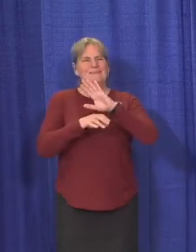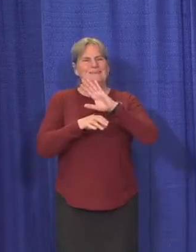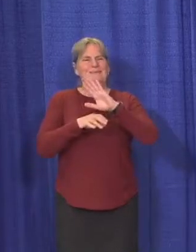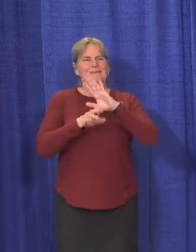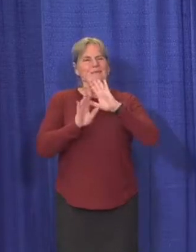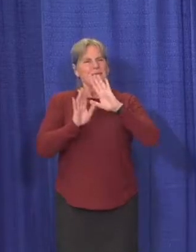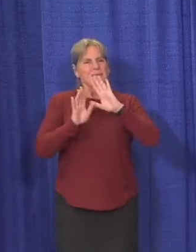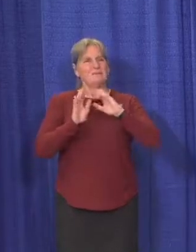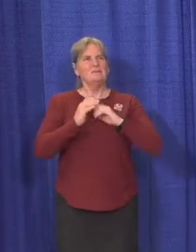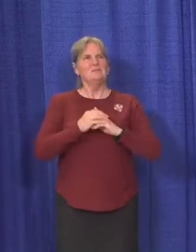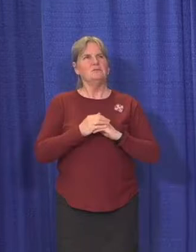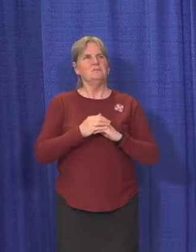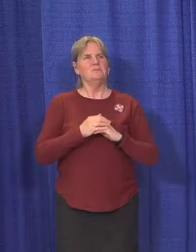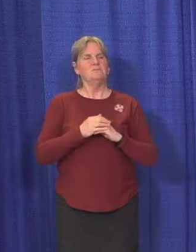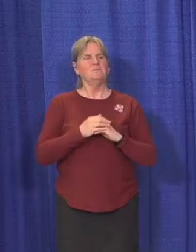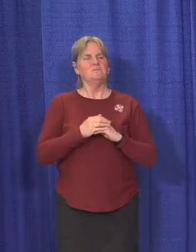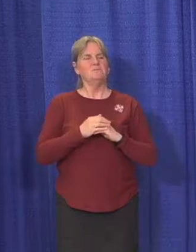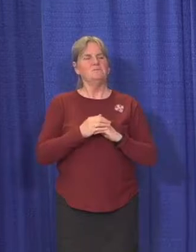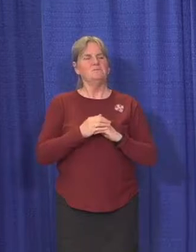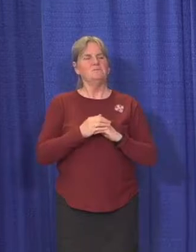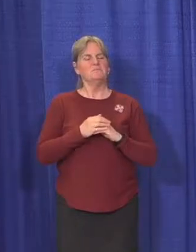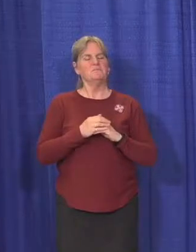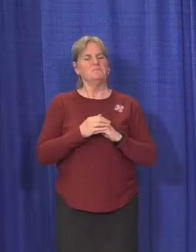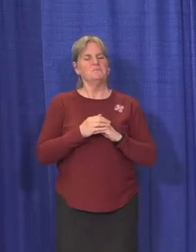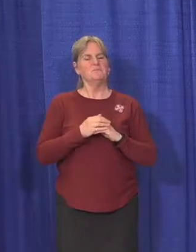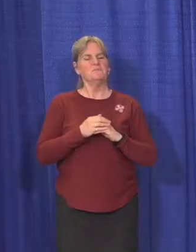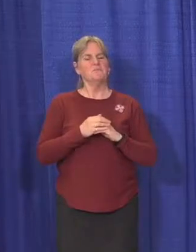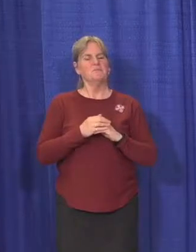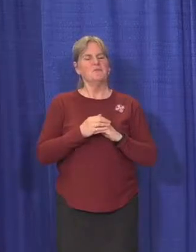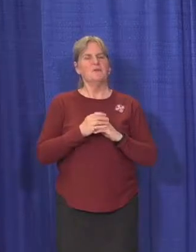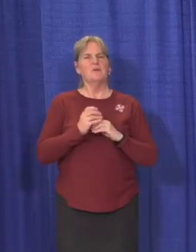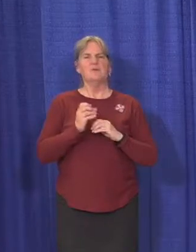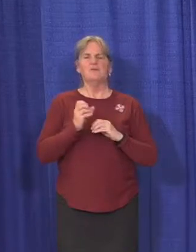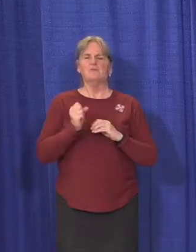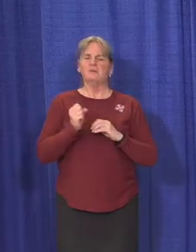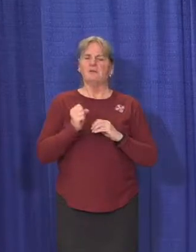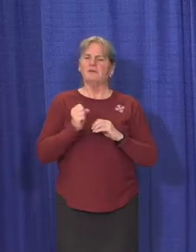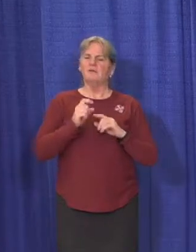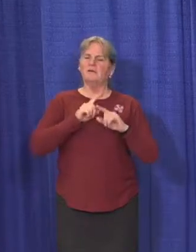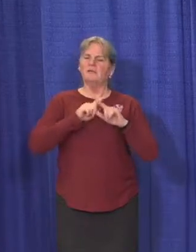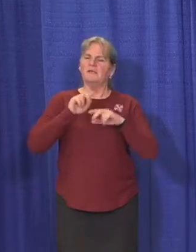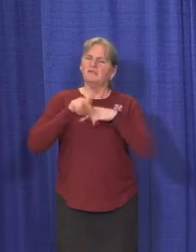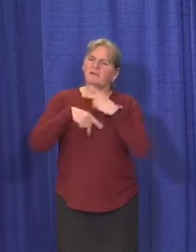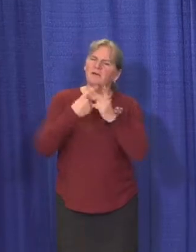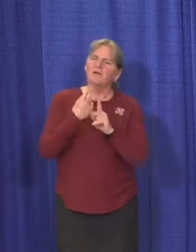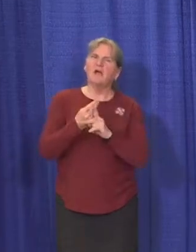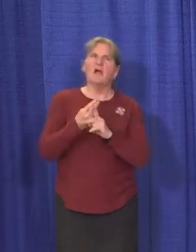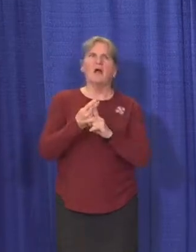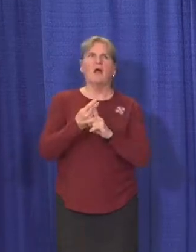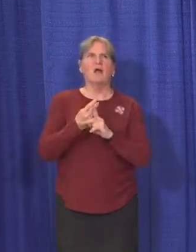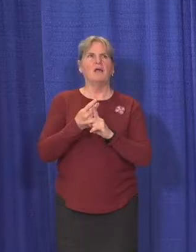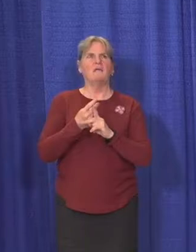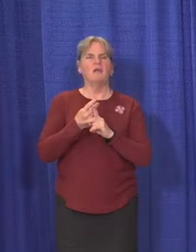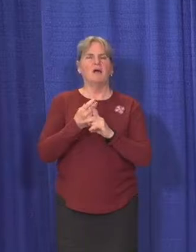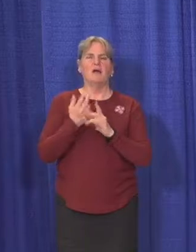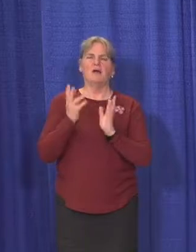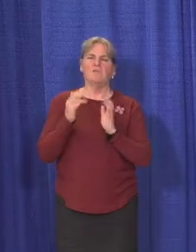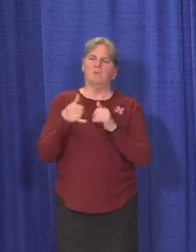over coercion but that's not to mean -- perhaps there are other ways to look at other types of